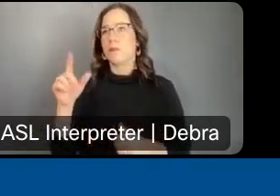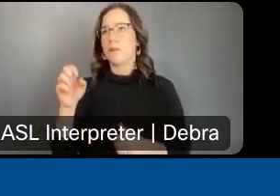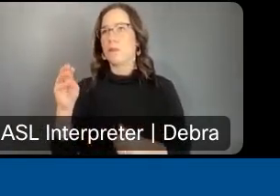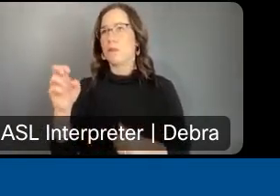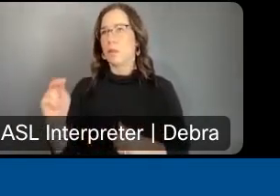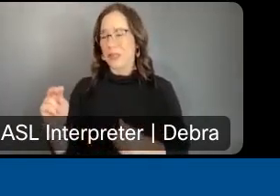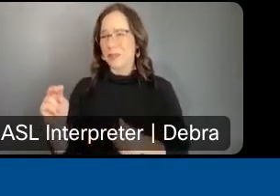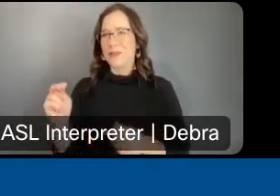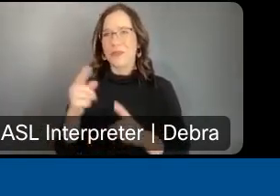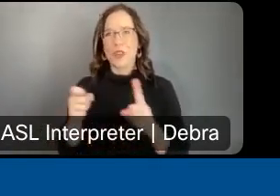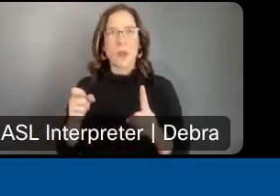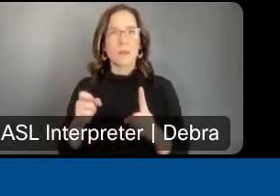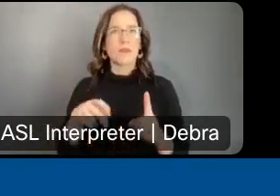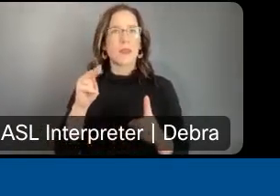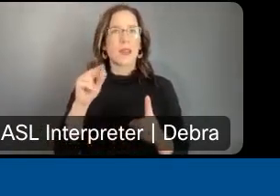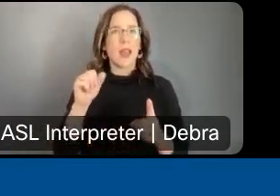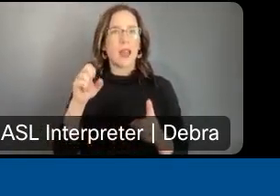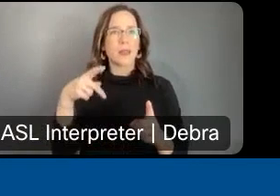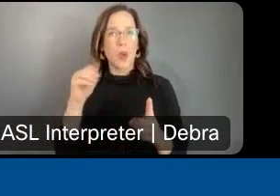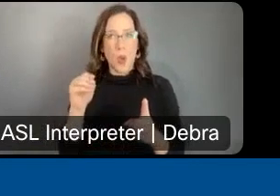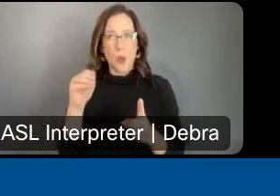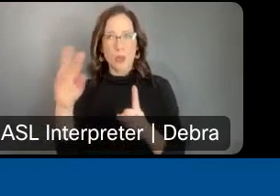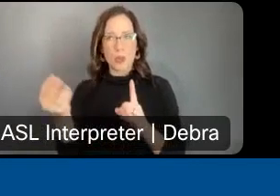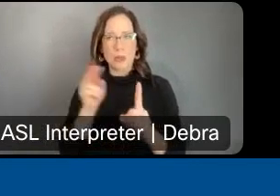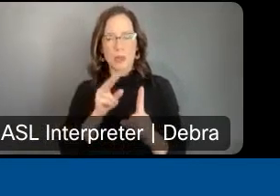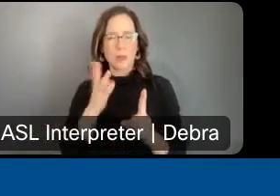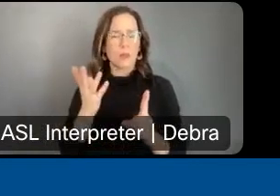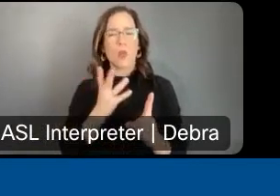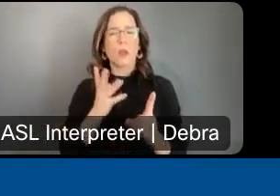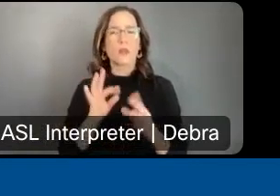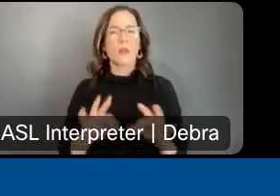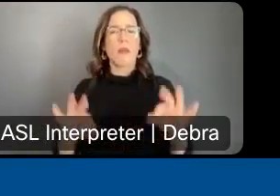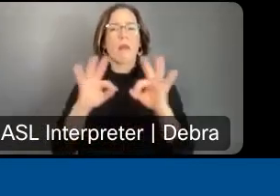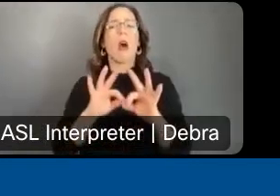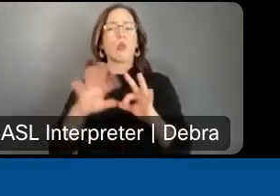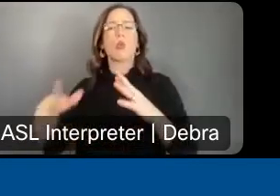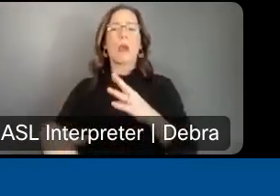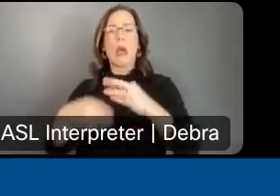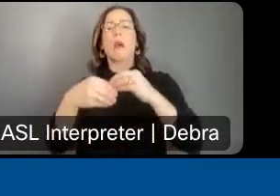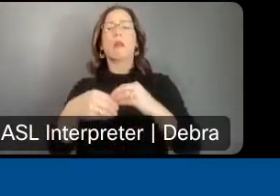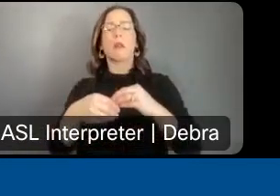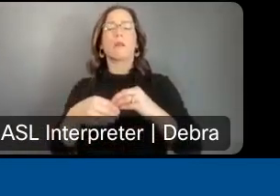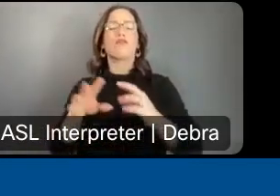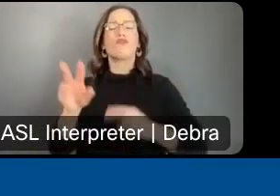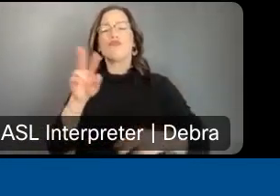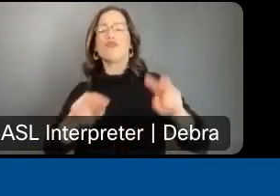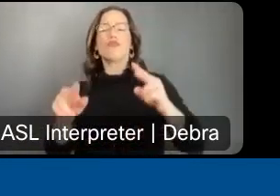coming in from an NASPO perspective, what's the value add that you see here and why you think